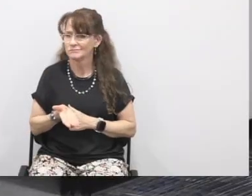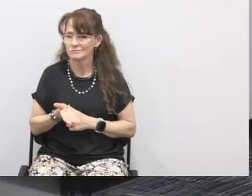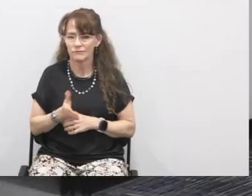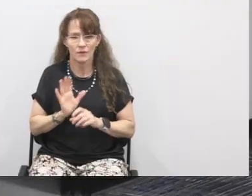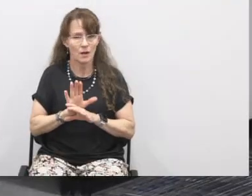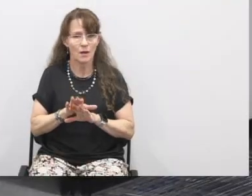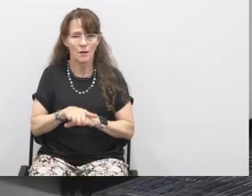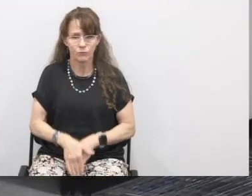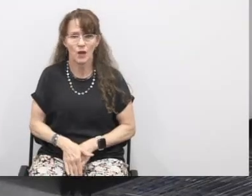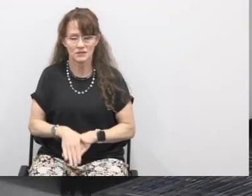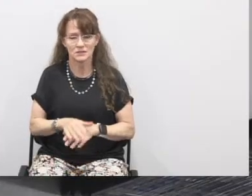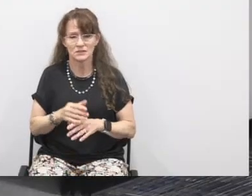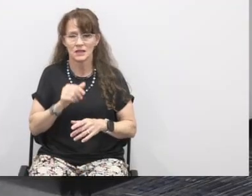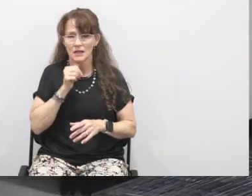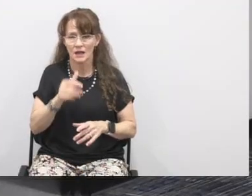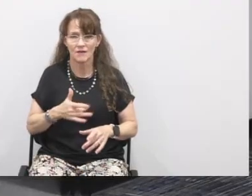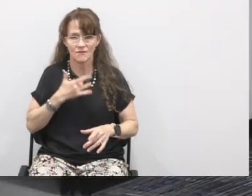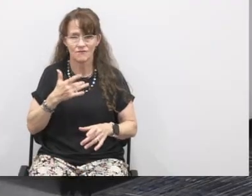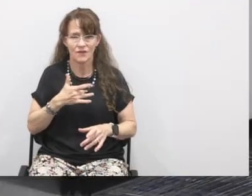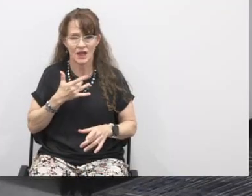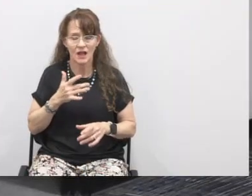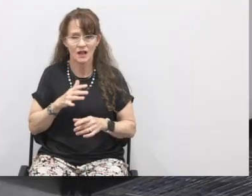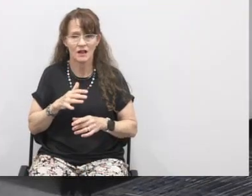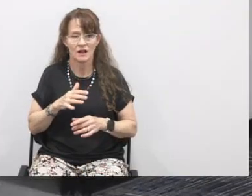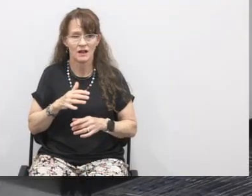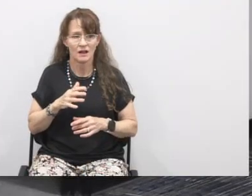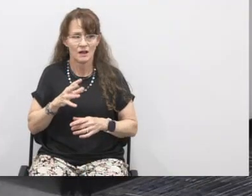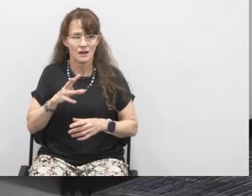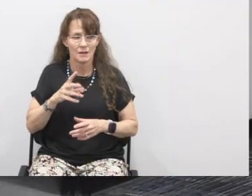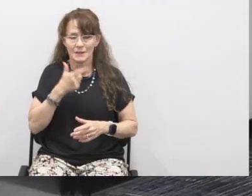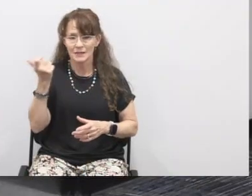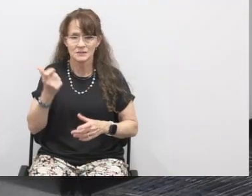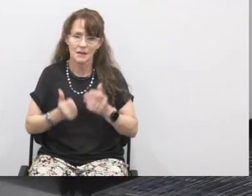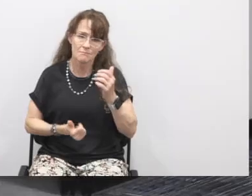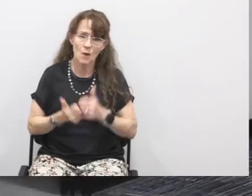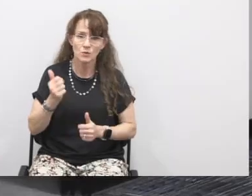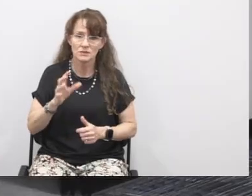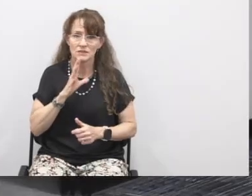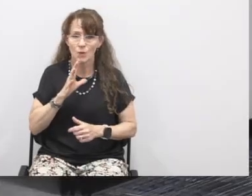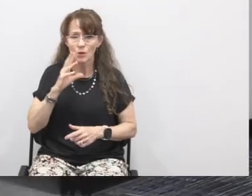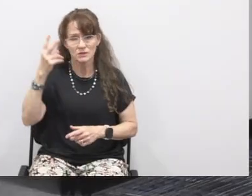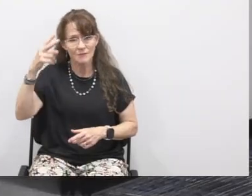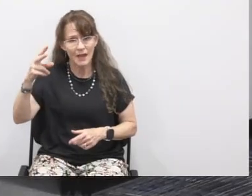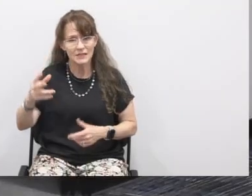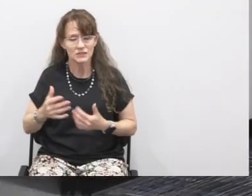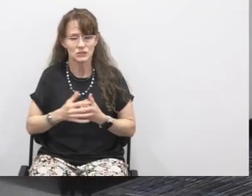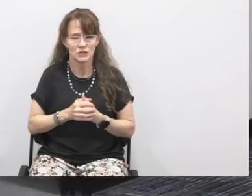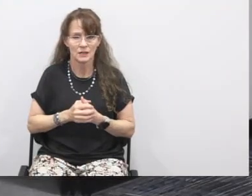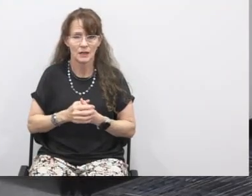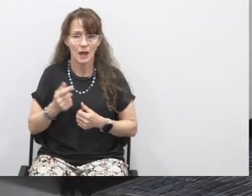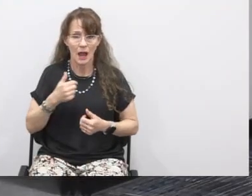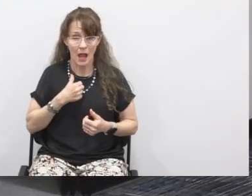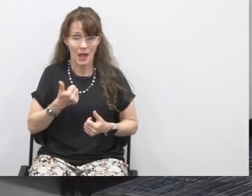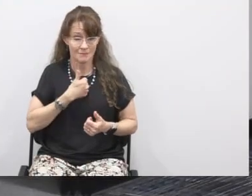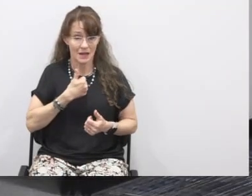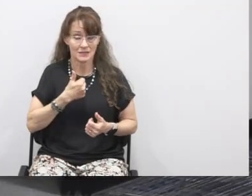They felt that they didn't belong just because they only spoke predominantly Spanish. And as I a multilingual learner as well,